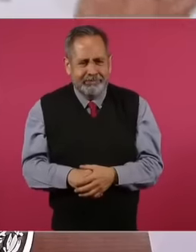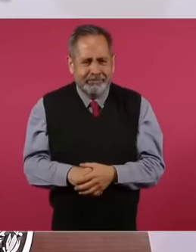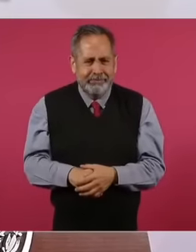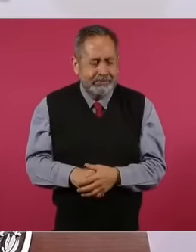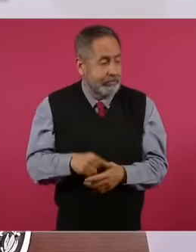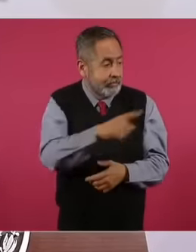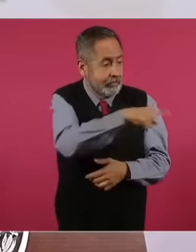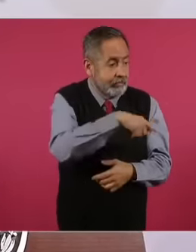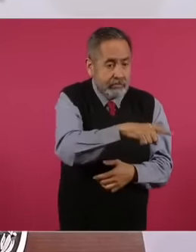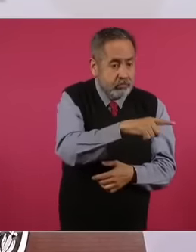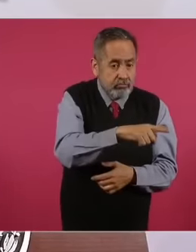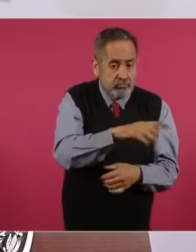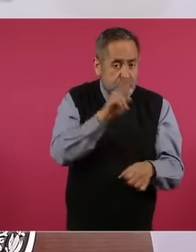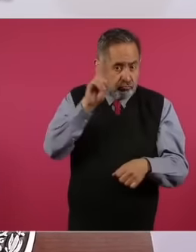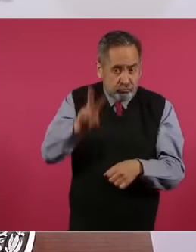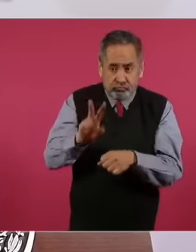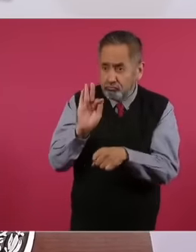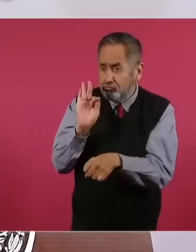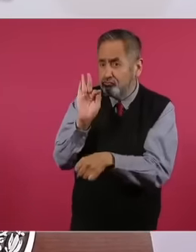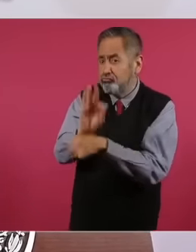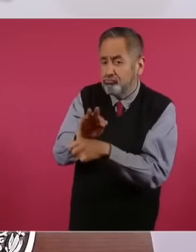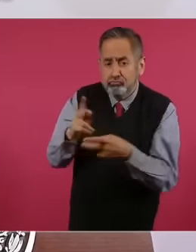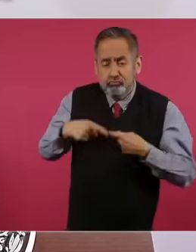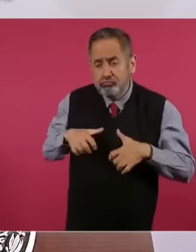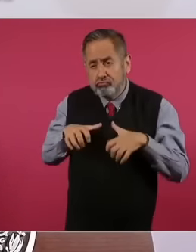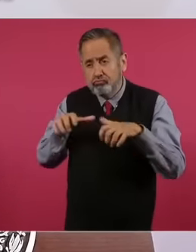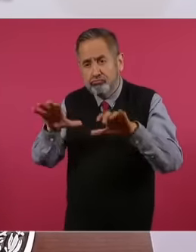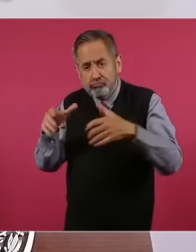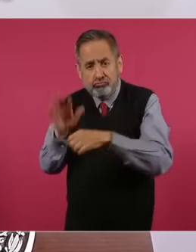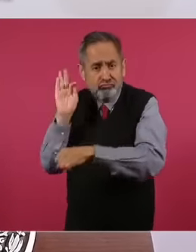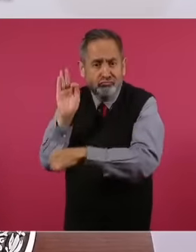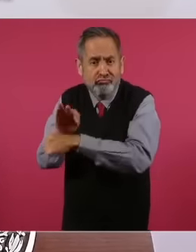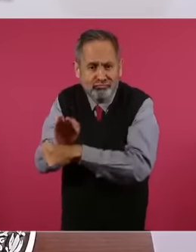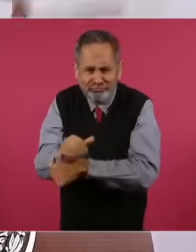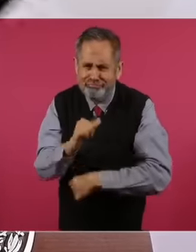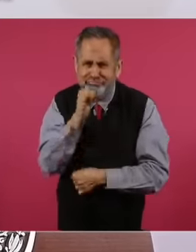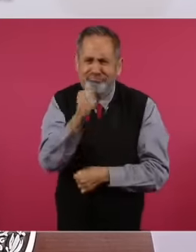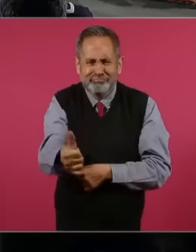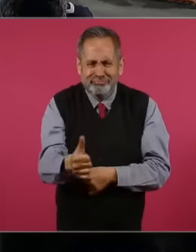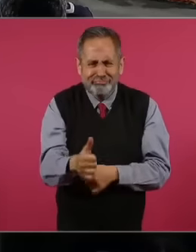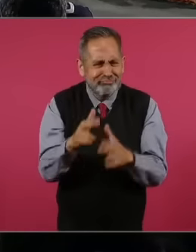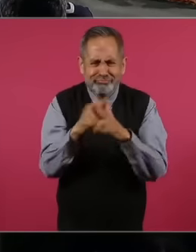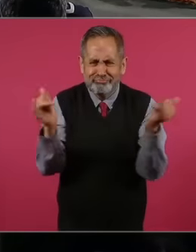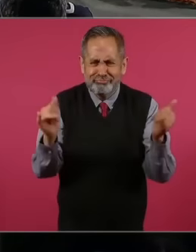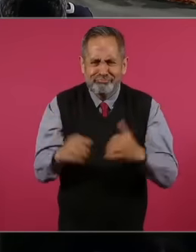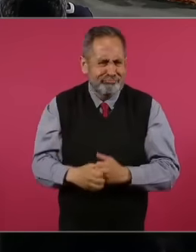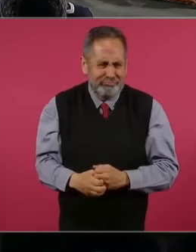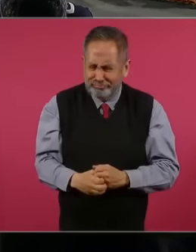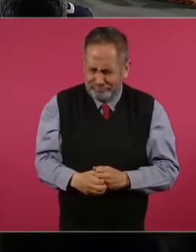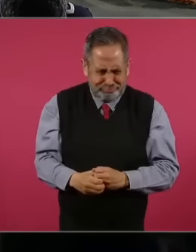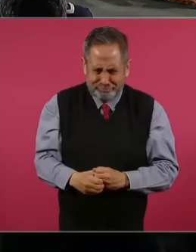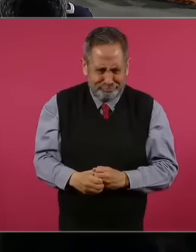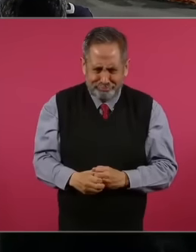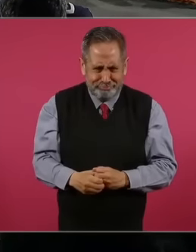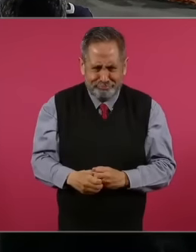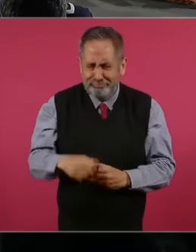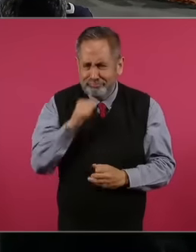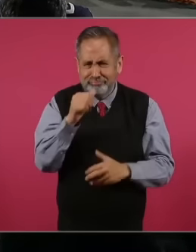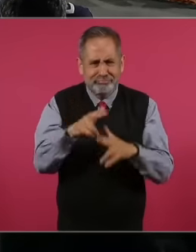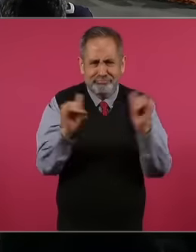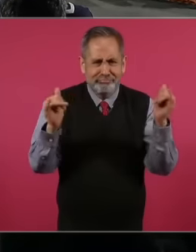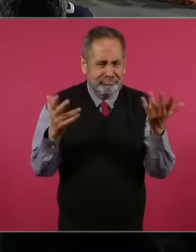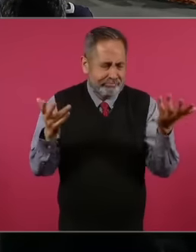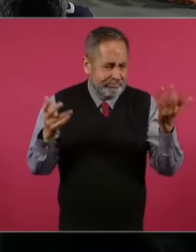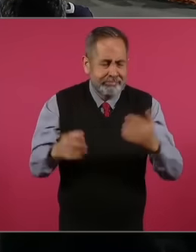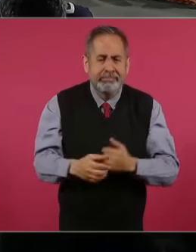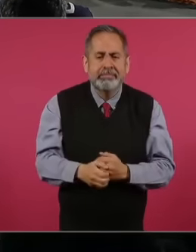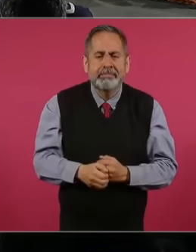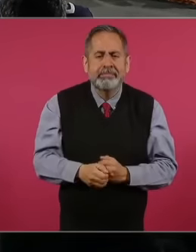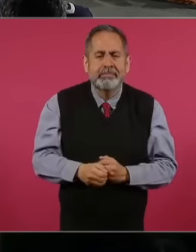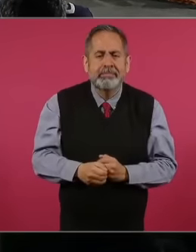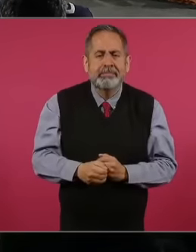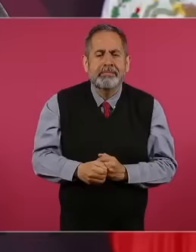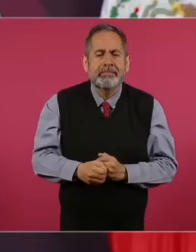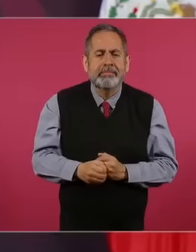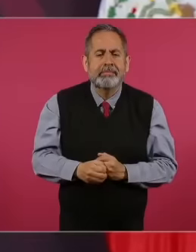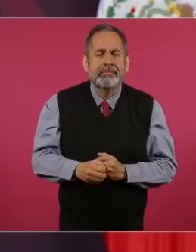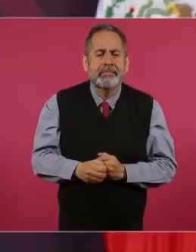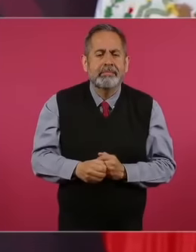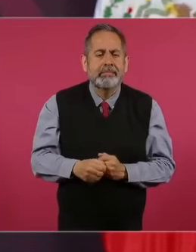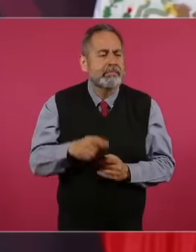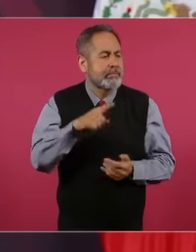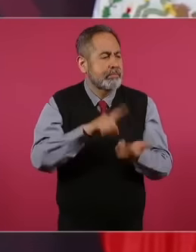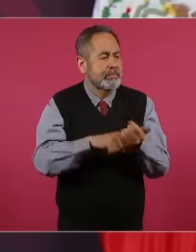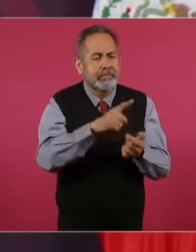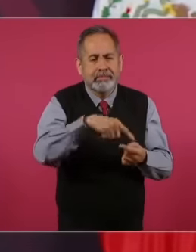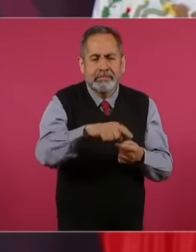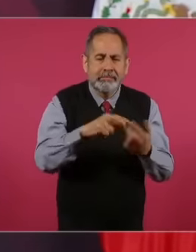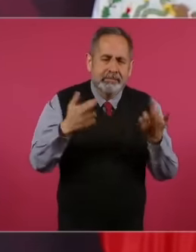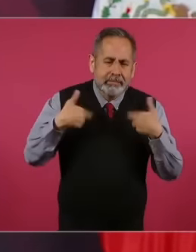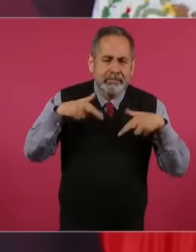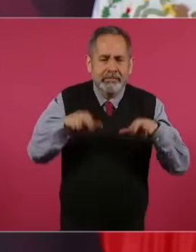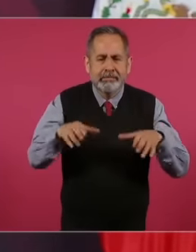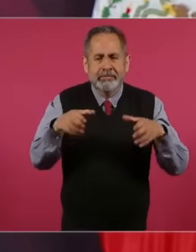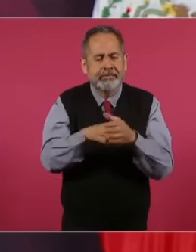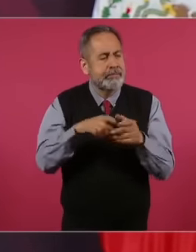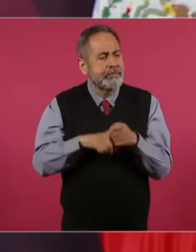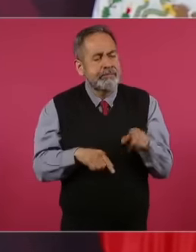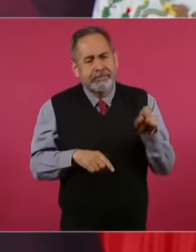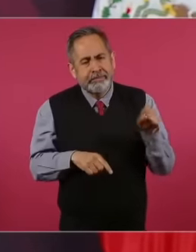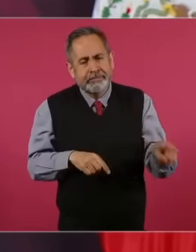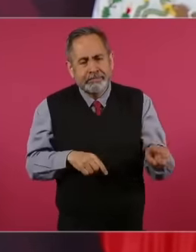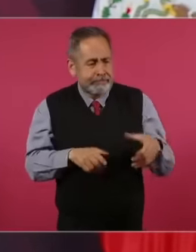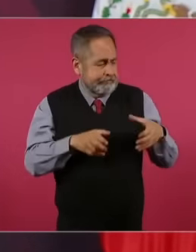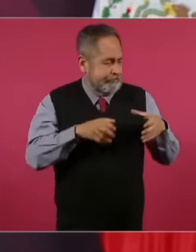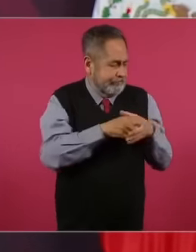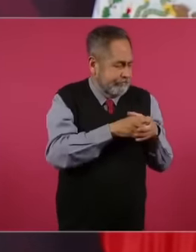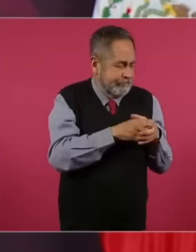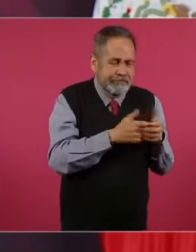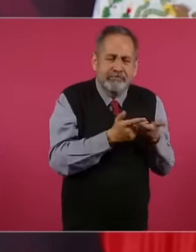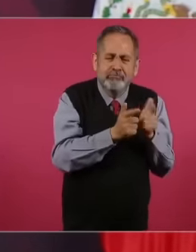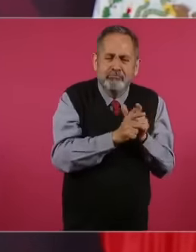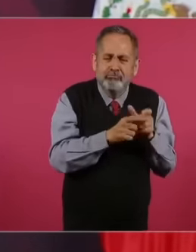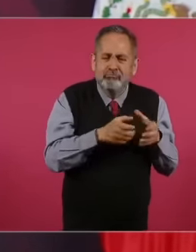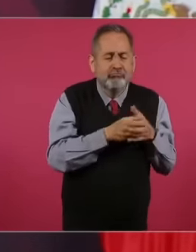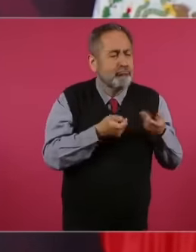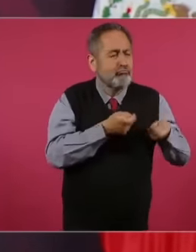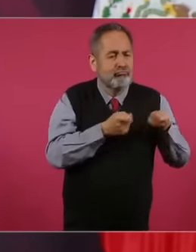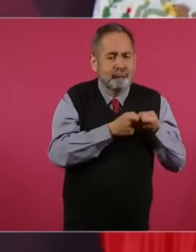people but are the representatives of the oligarchy of the potentates.